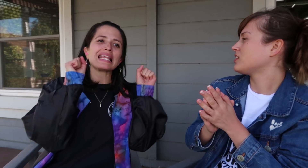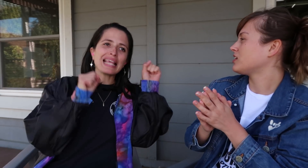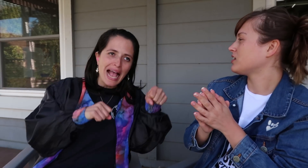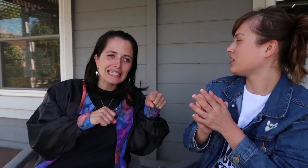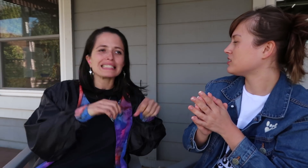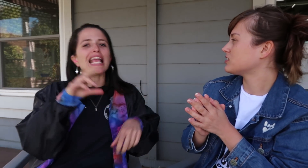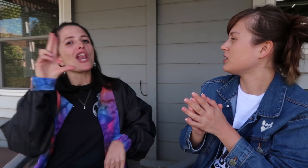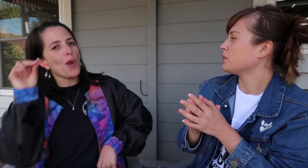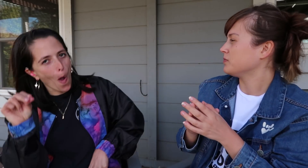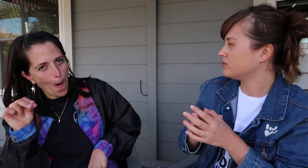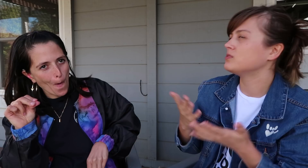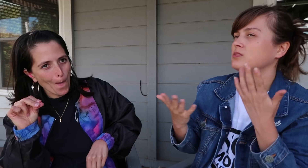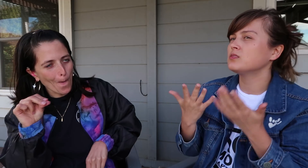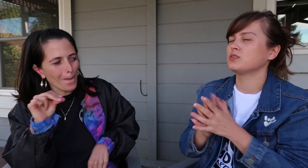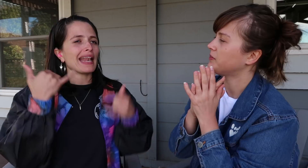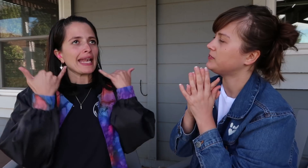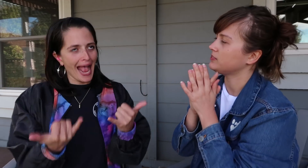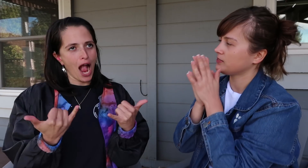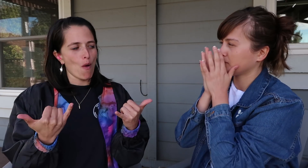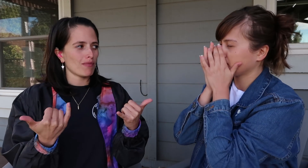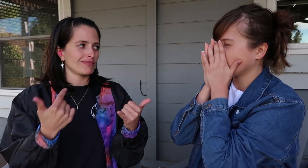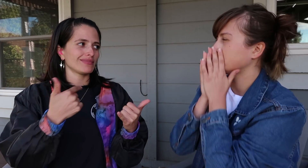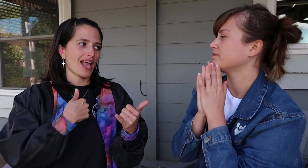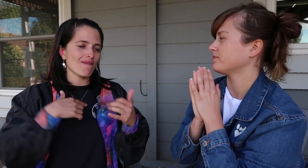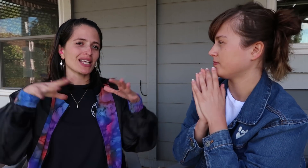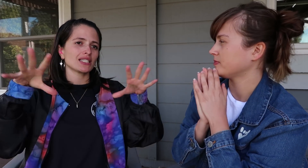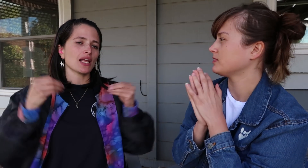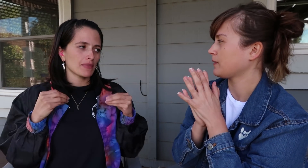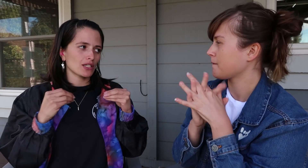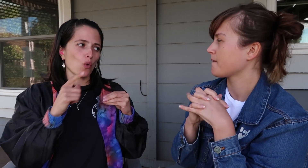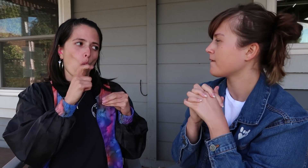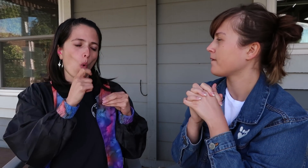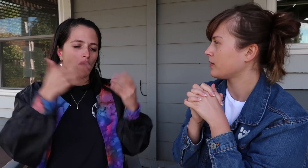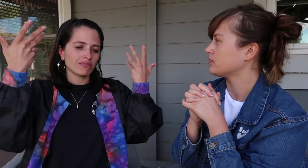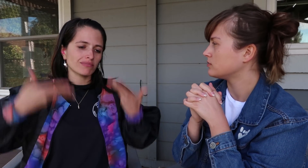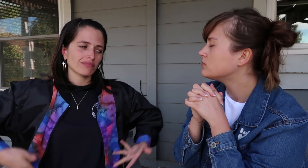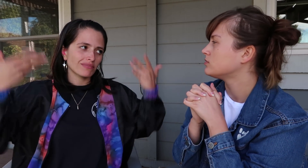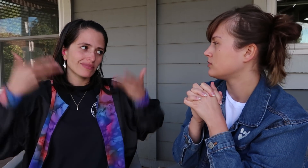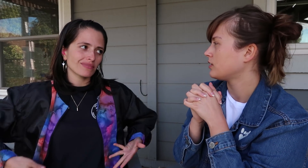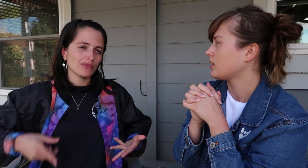Yes and no. I've accepted who I am now.